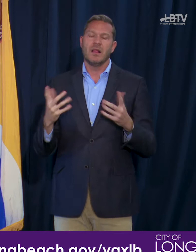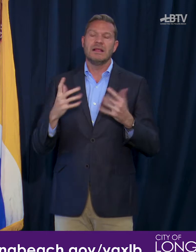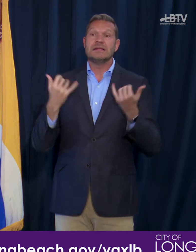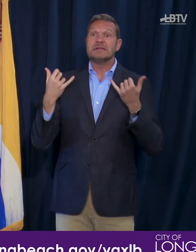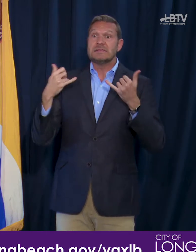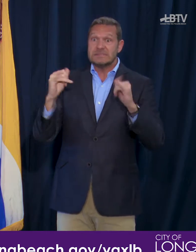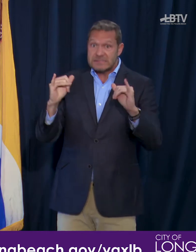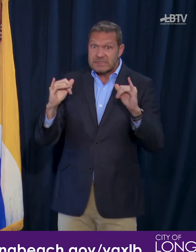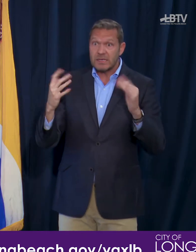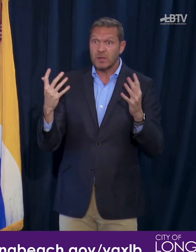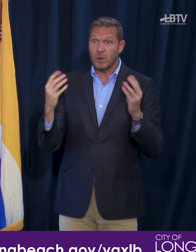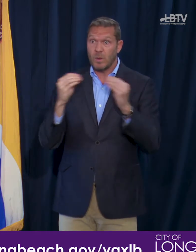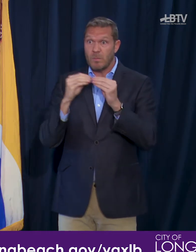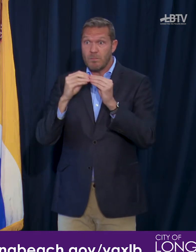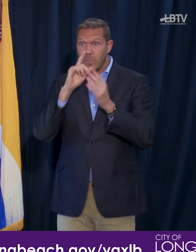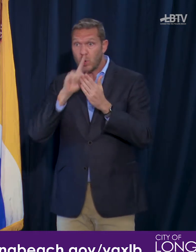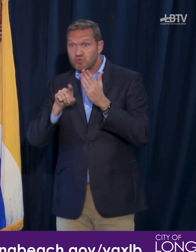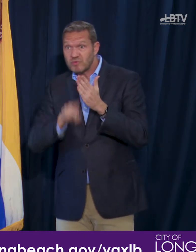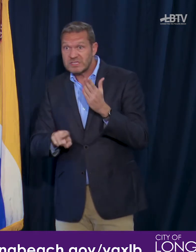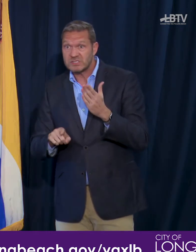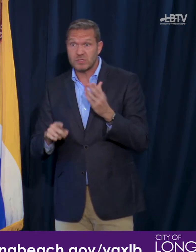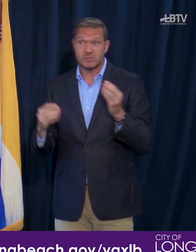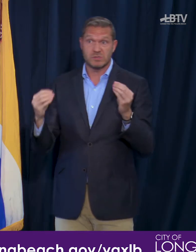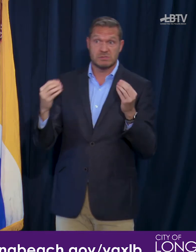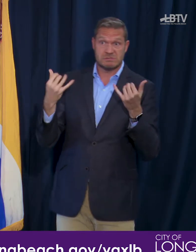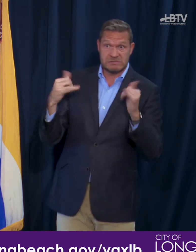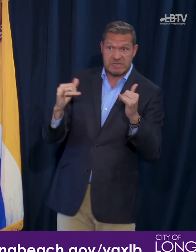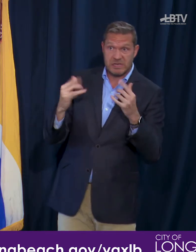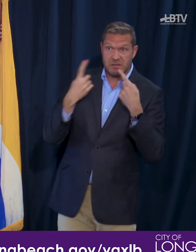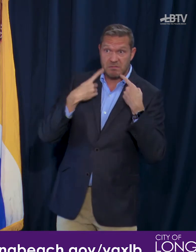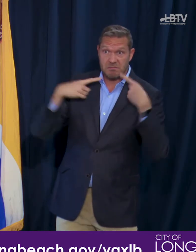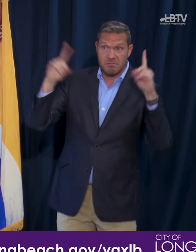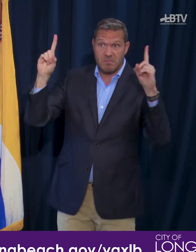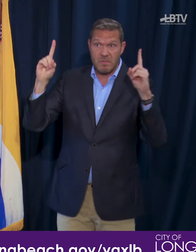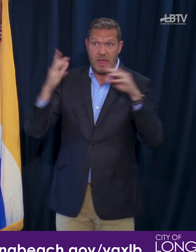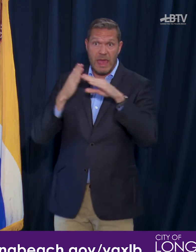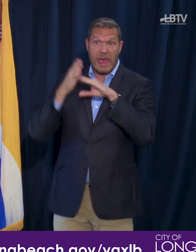after that 6 weeks to determine if there's any degradation to effectiveness so at this